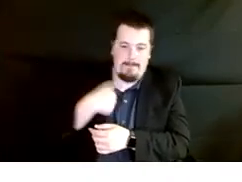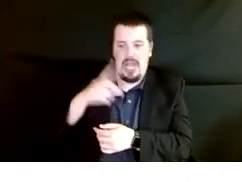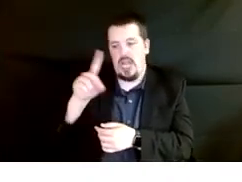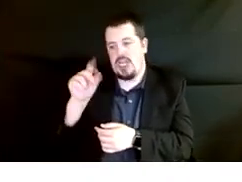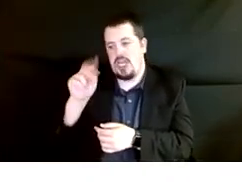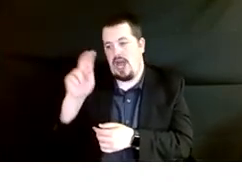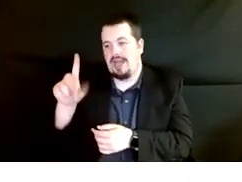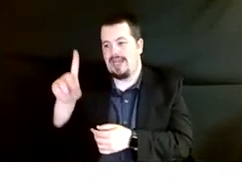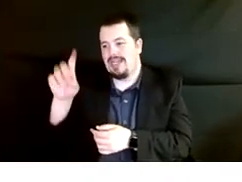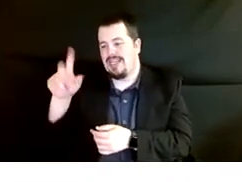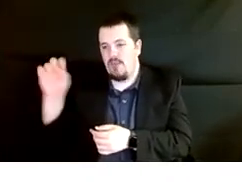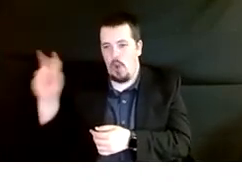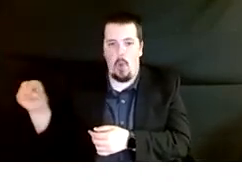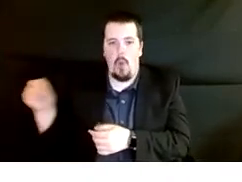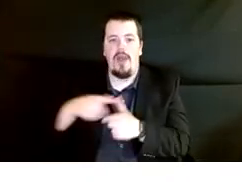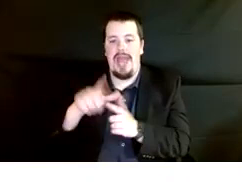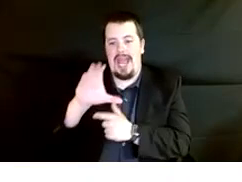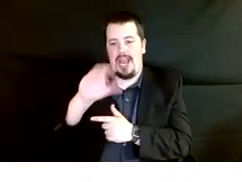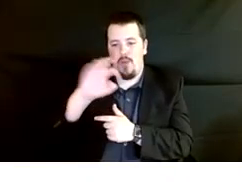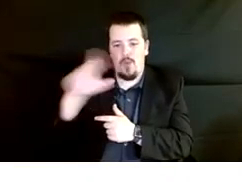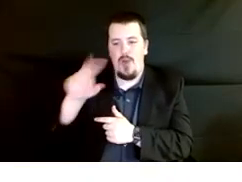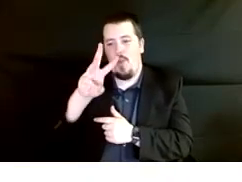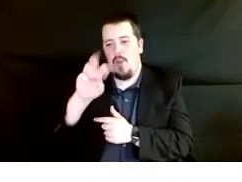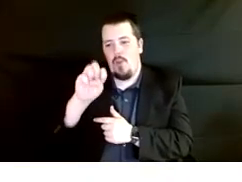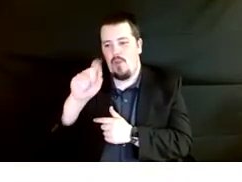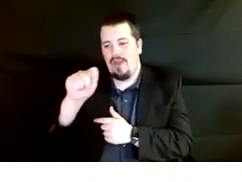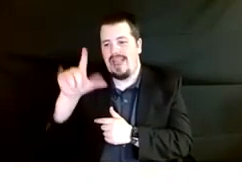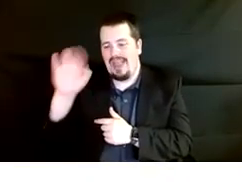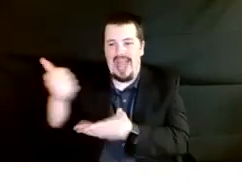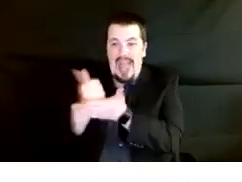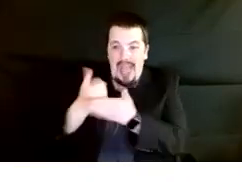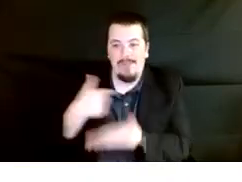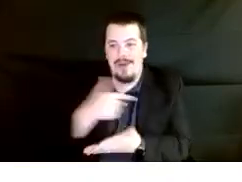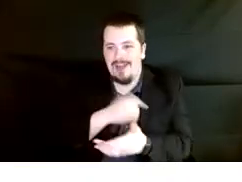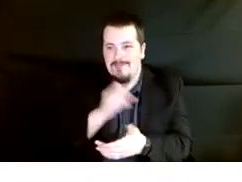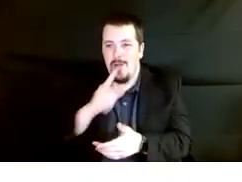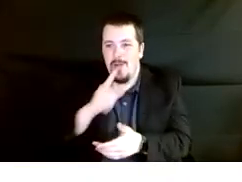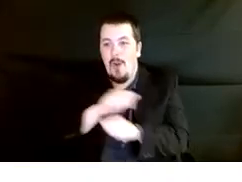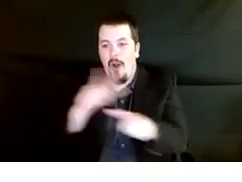and Carol Westlake um helping, helping us out to make sure um that our